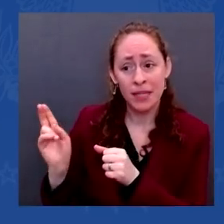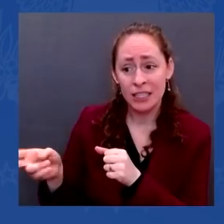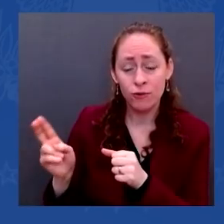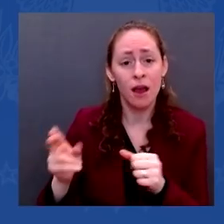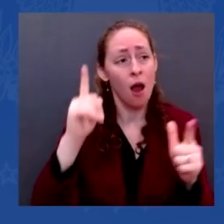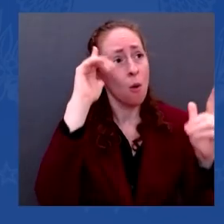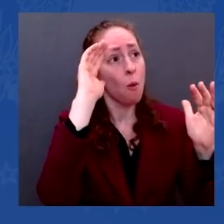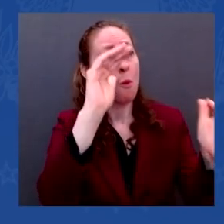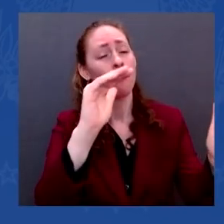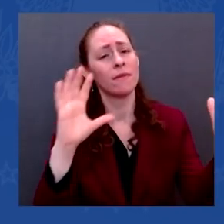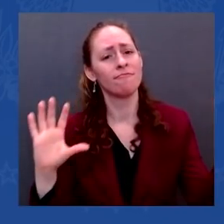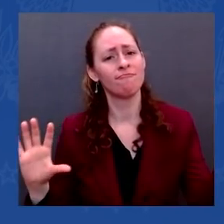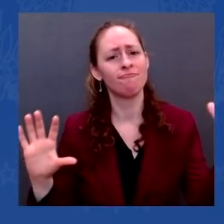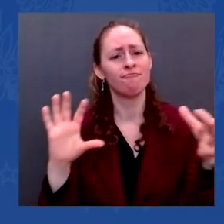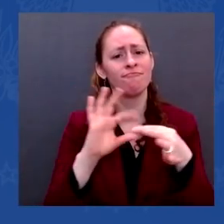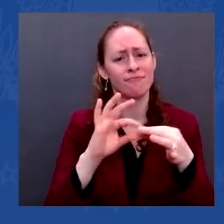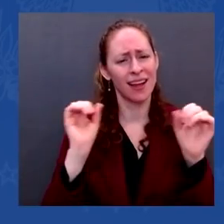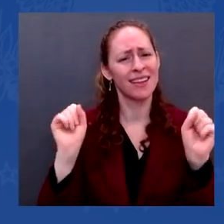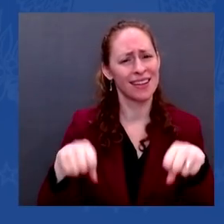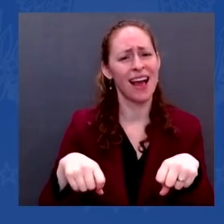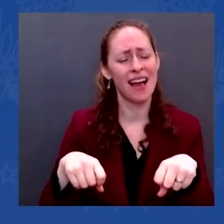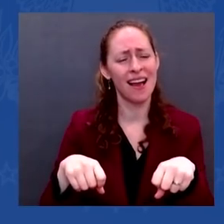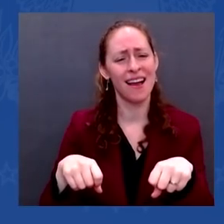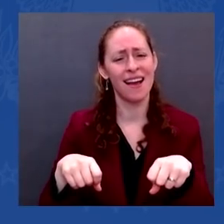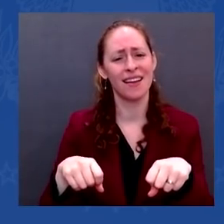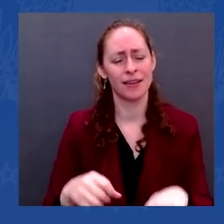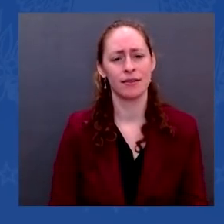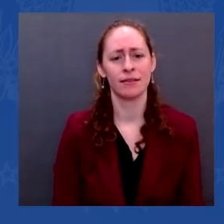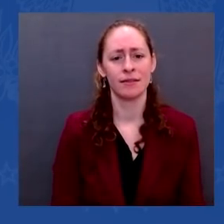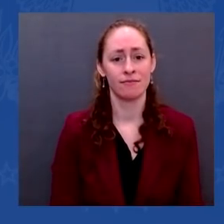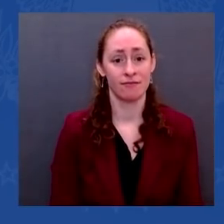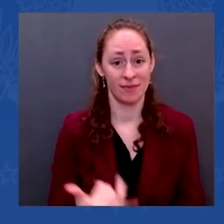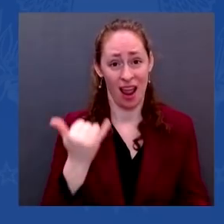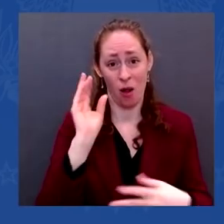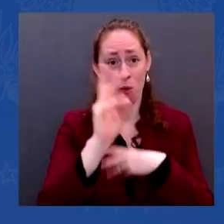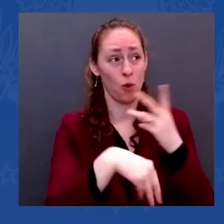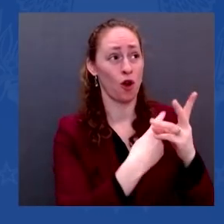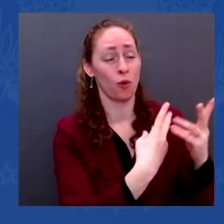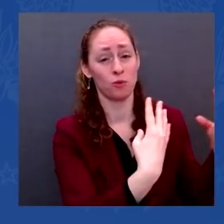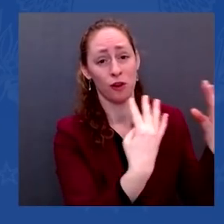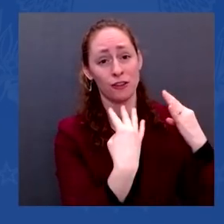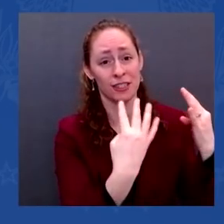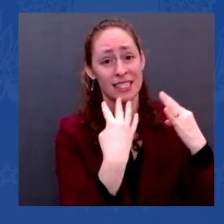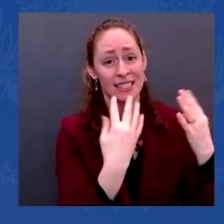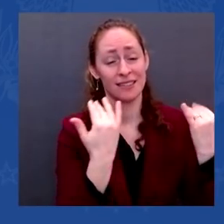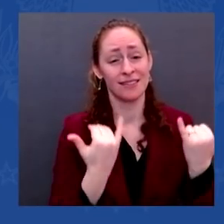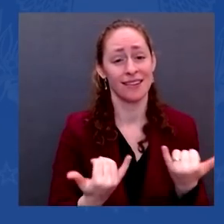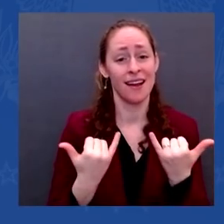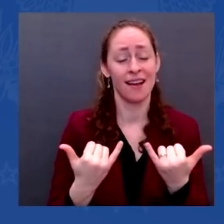Every time I'd walk out of my Grandpa Finnegan's house up in Scranton -- some of you heard me say this before --